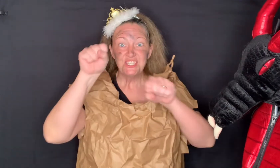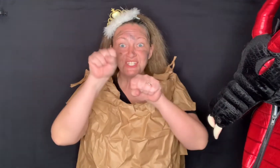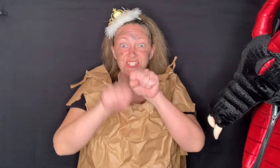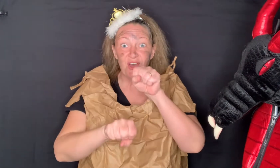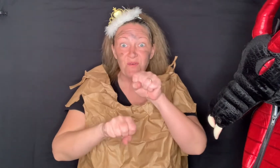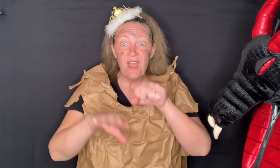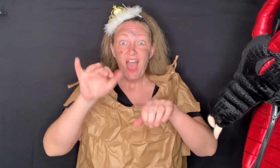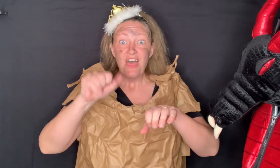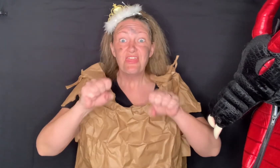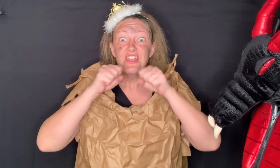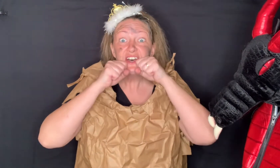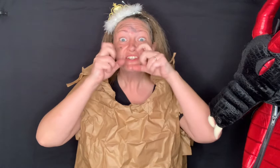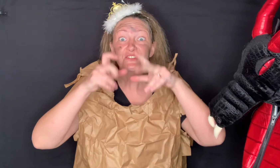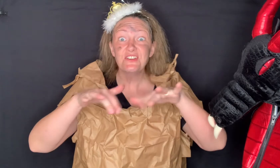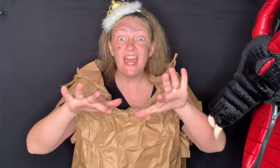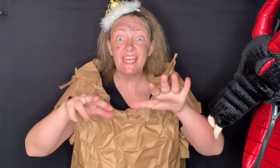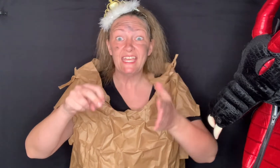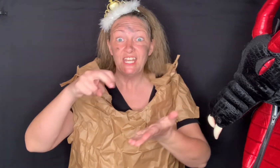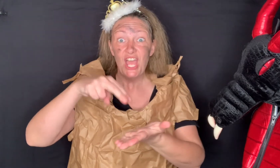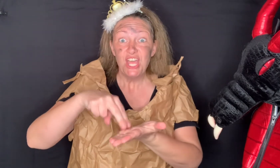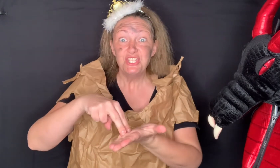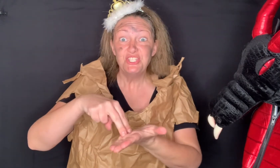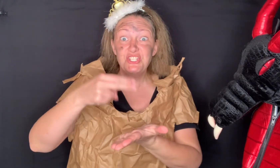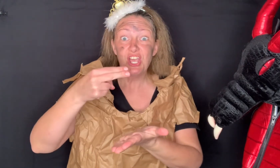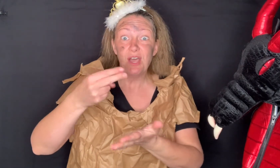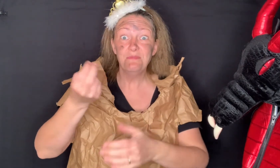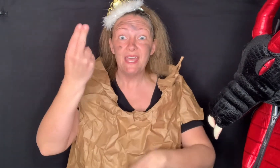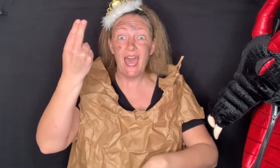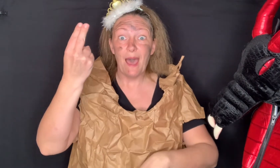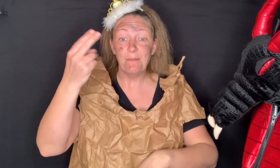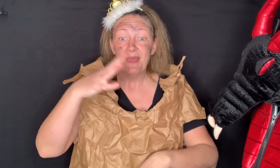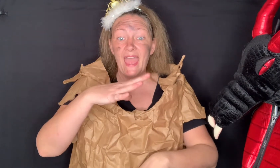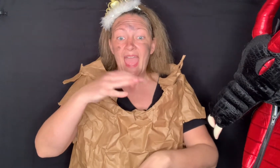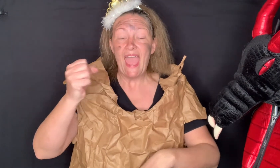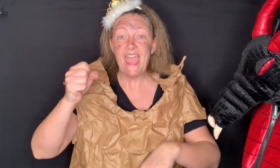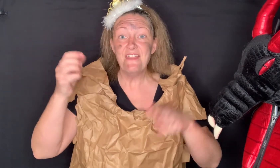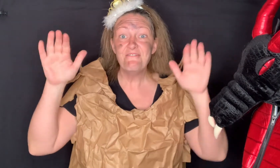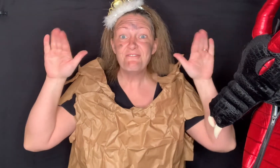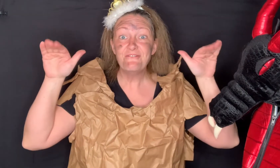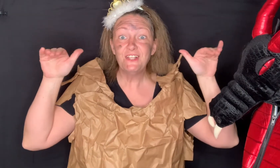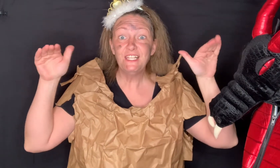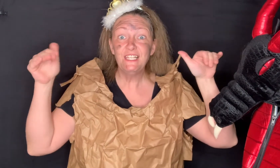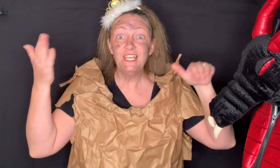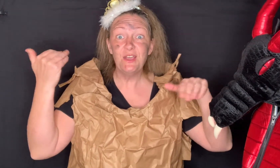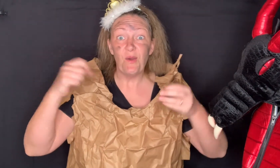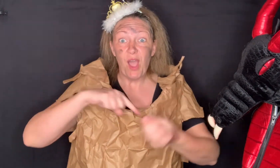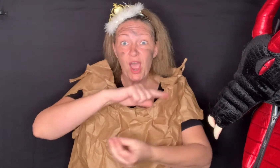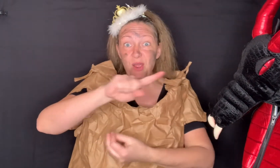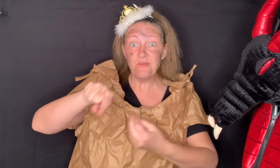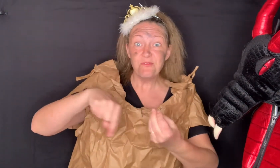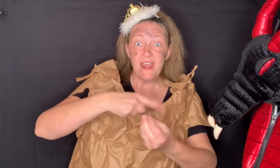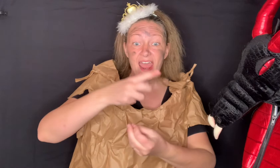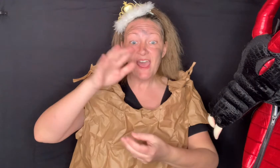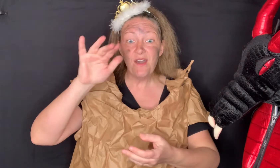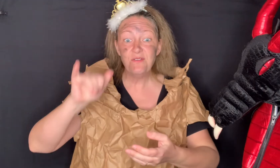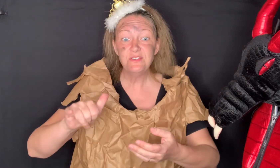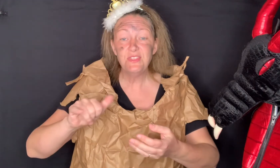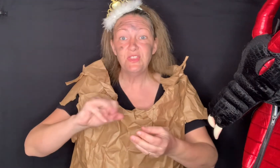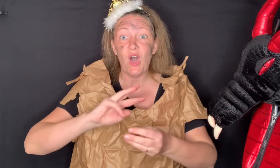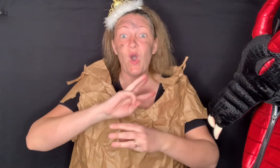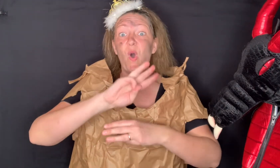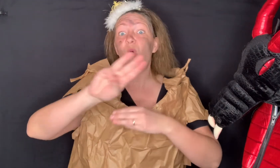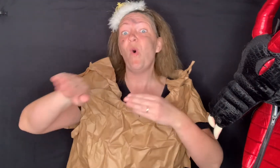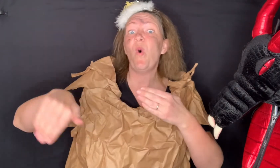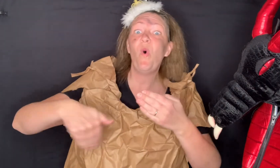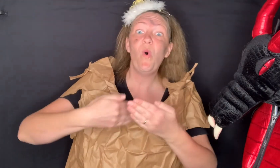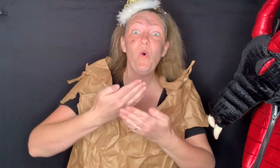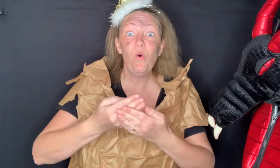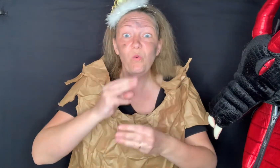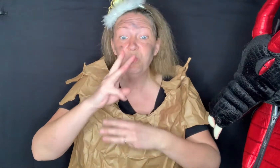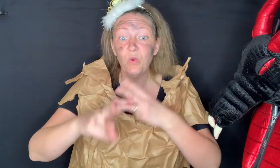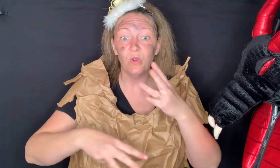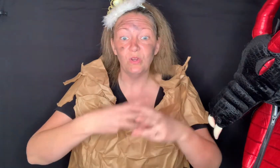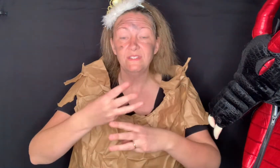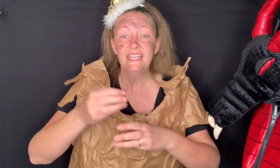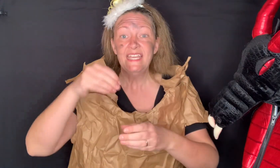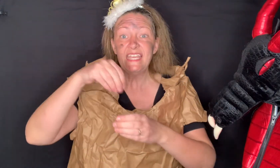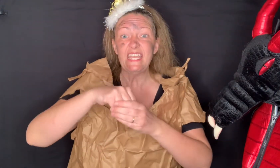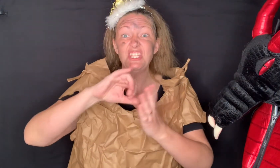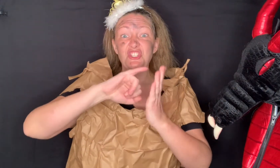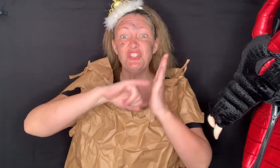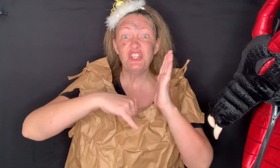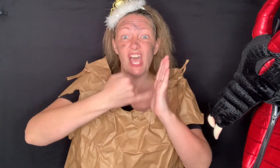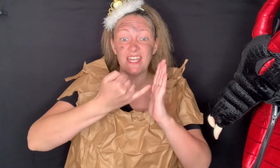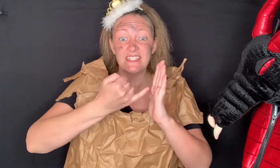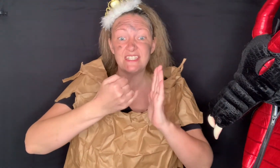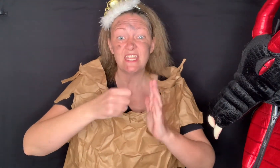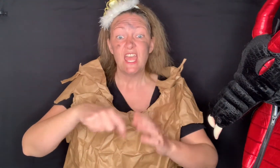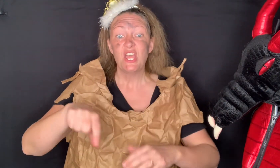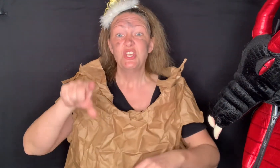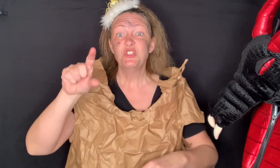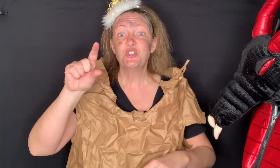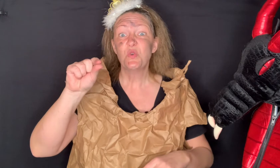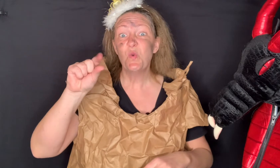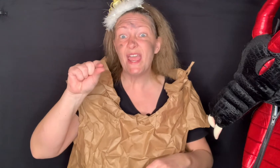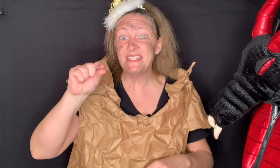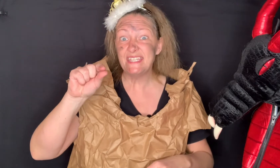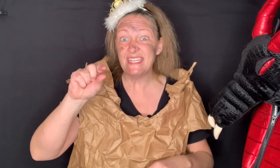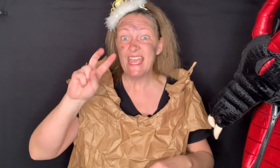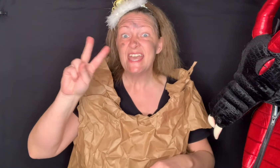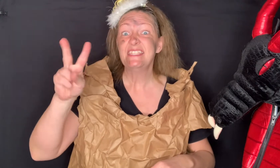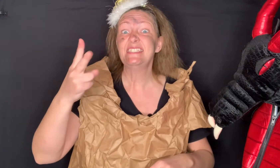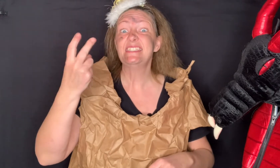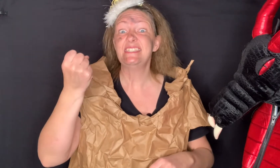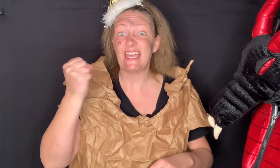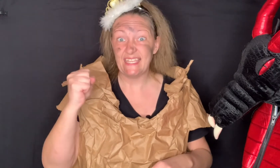So the dragon jumped up and flew around the whole world in just twenty (20) seconds.